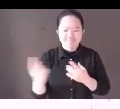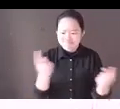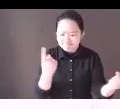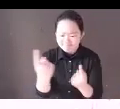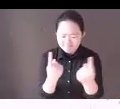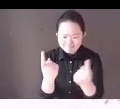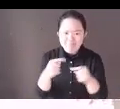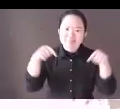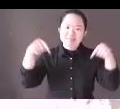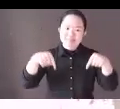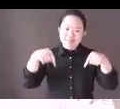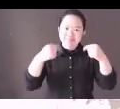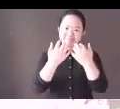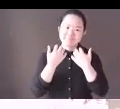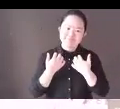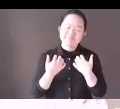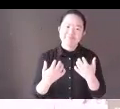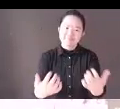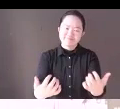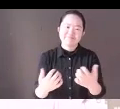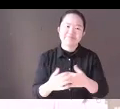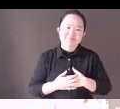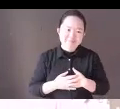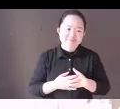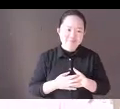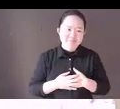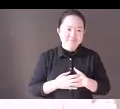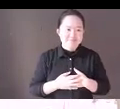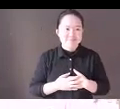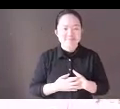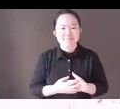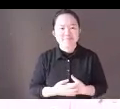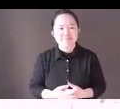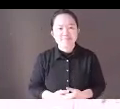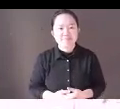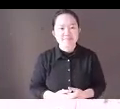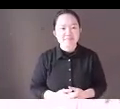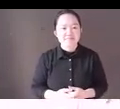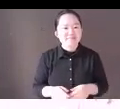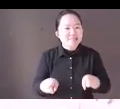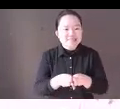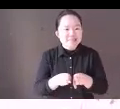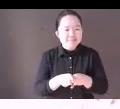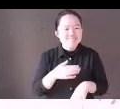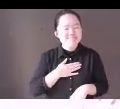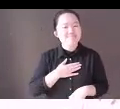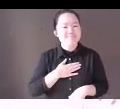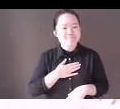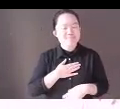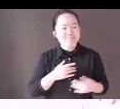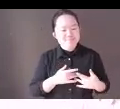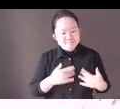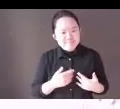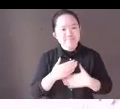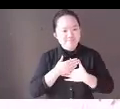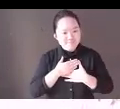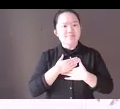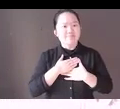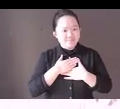event organized by the IAP and uh I'm also proud that uh we can host this event here in uh in our